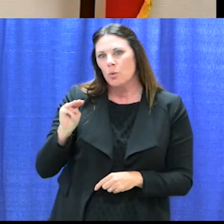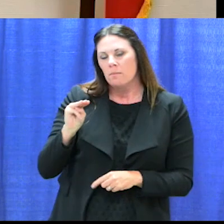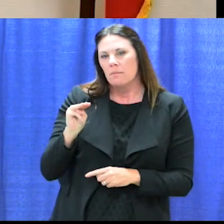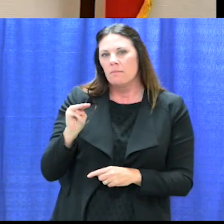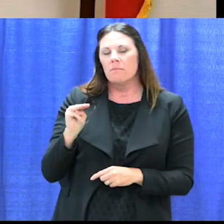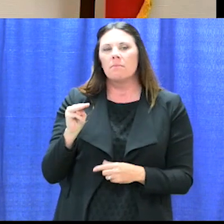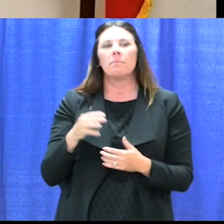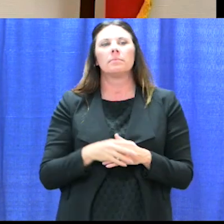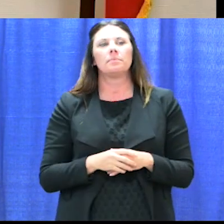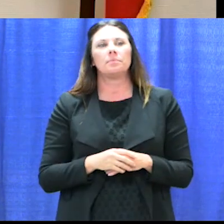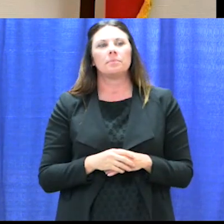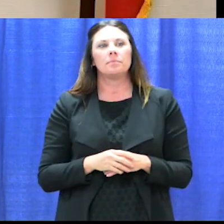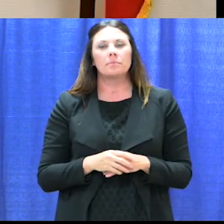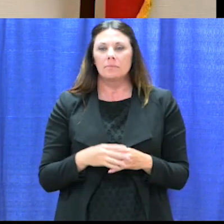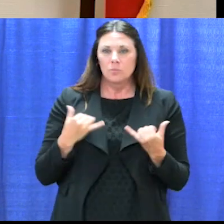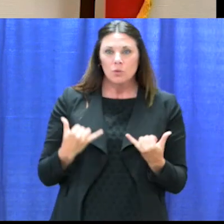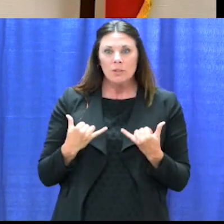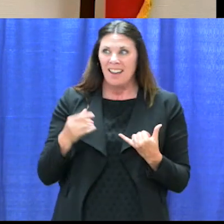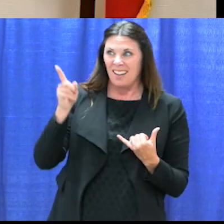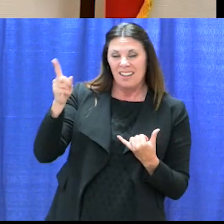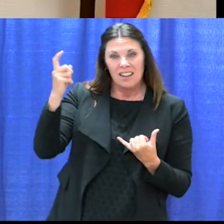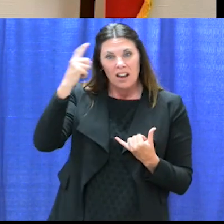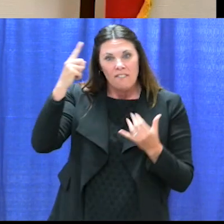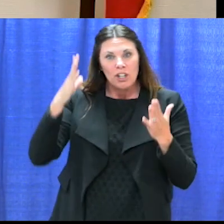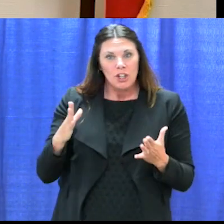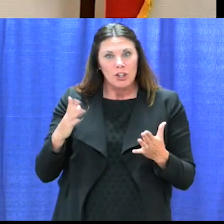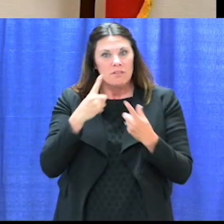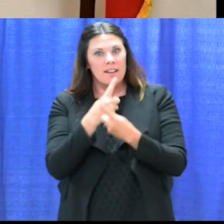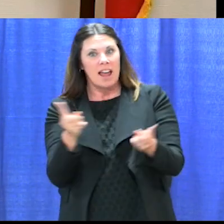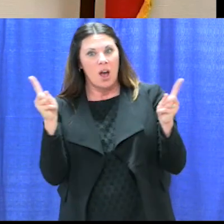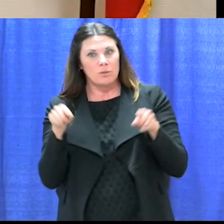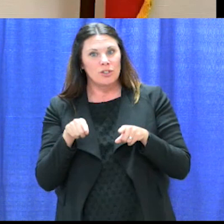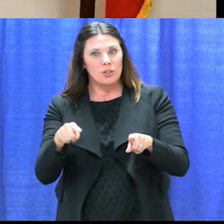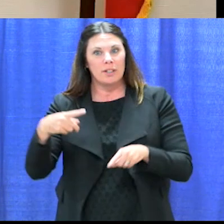And so what we learned today in the Governor's announcement in his press conference is that